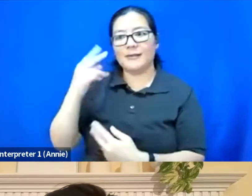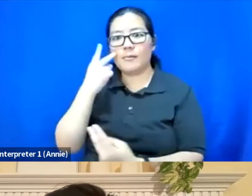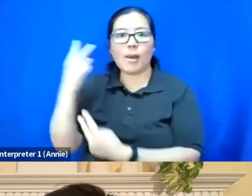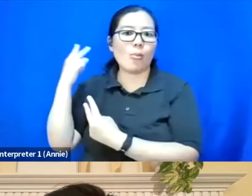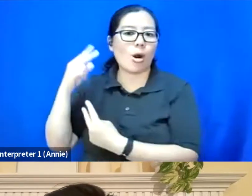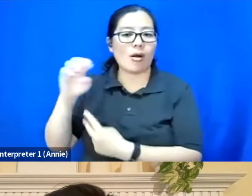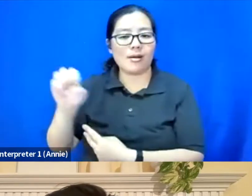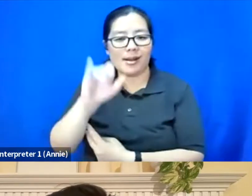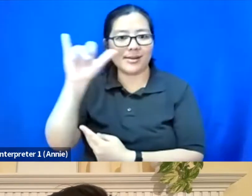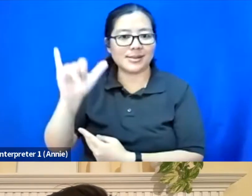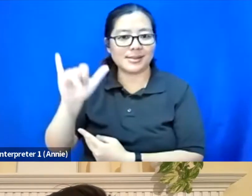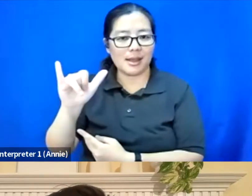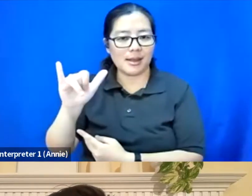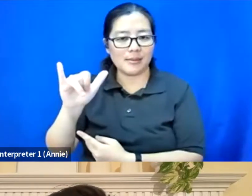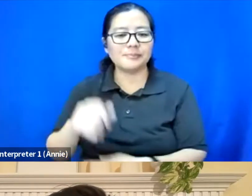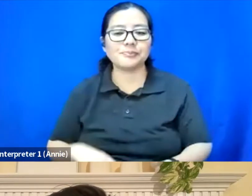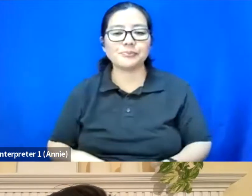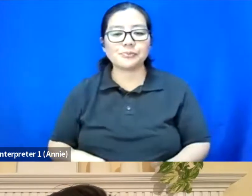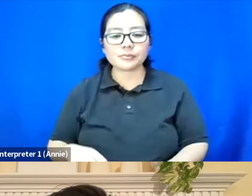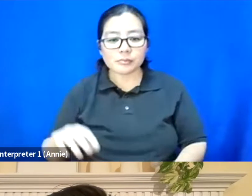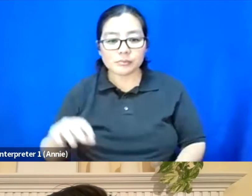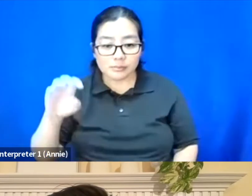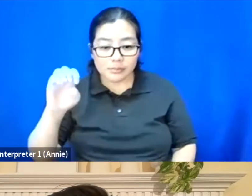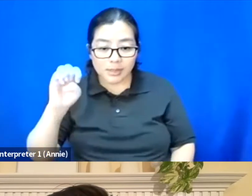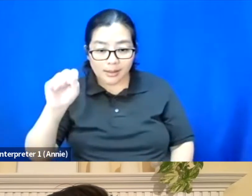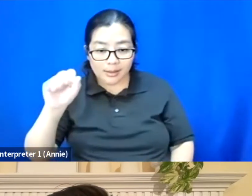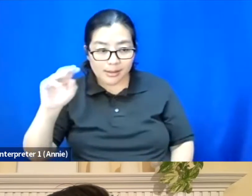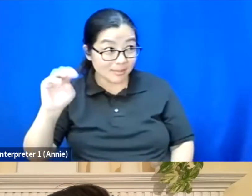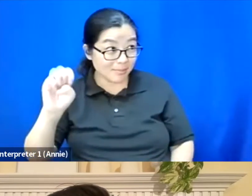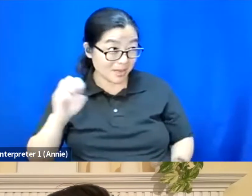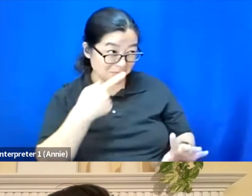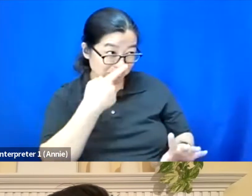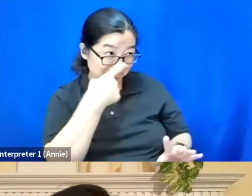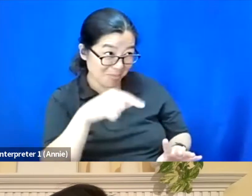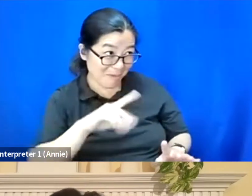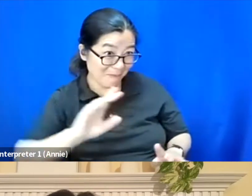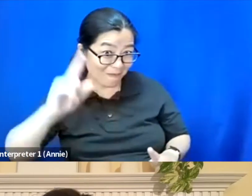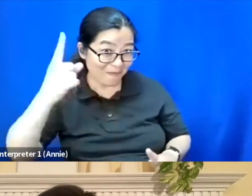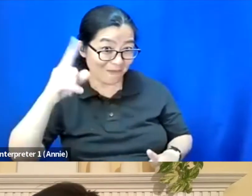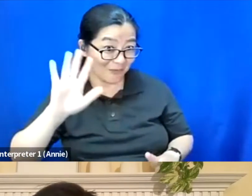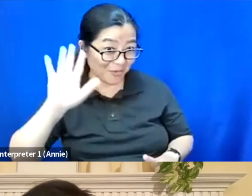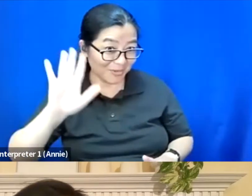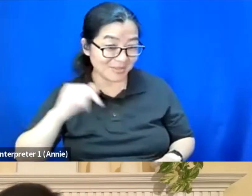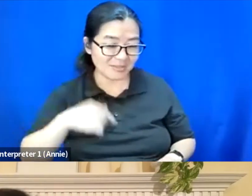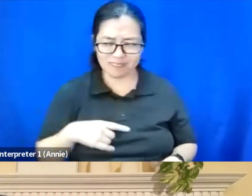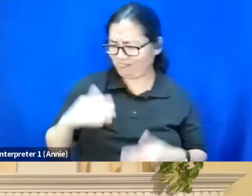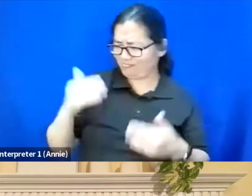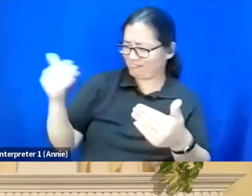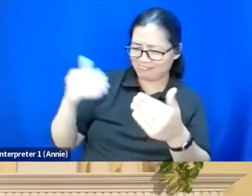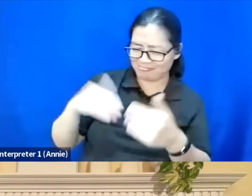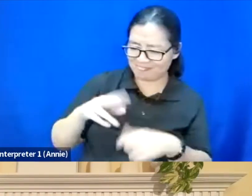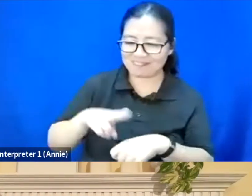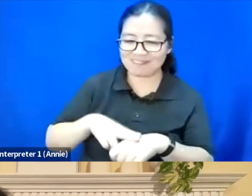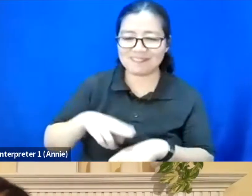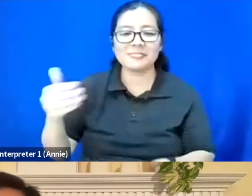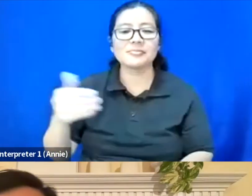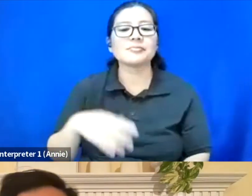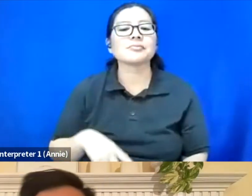be a lot like a zine because I really saw the kinds of things I did in my old zines